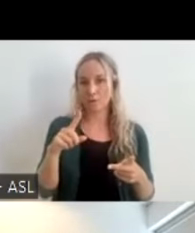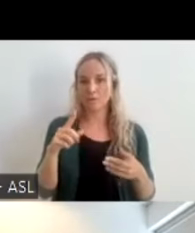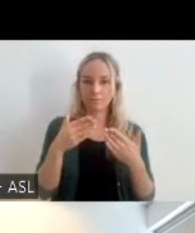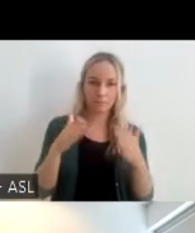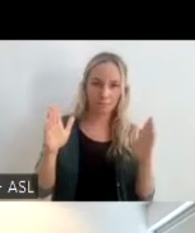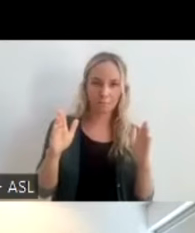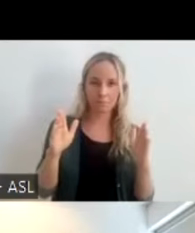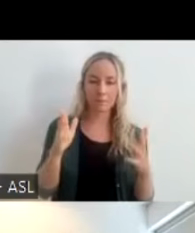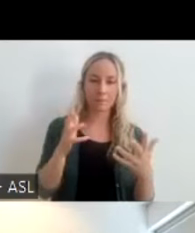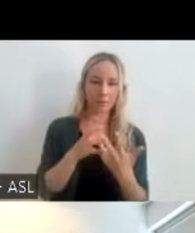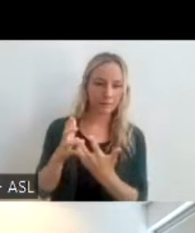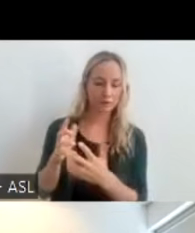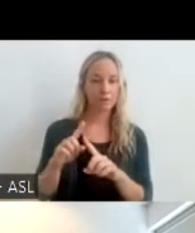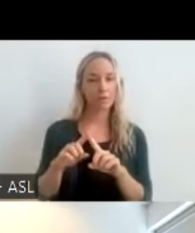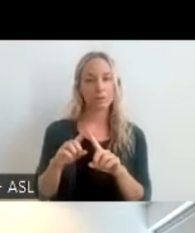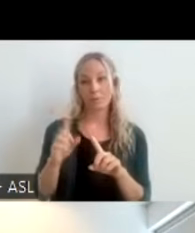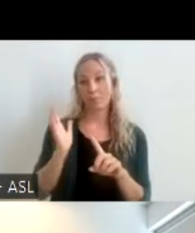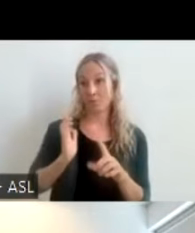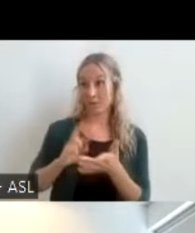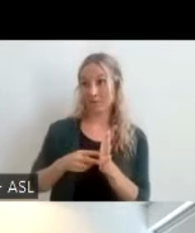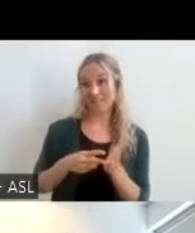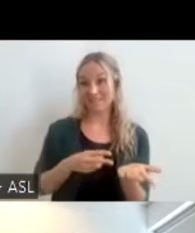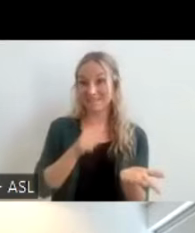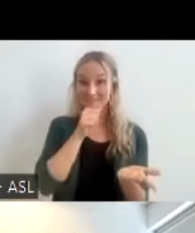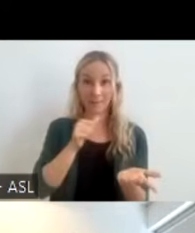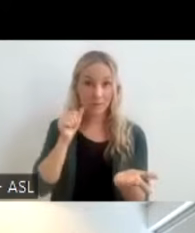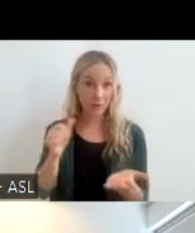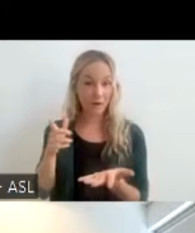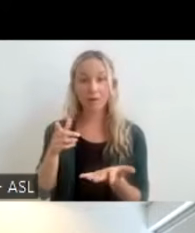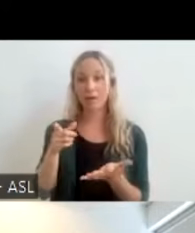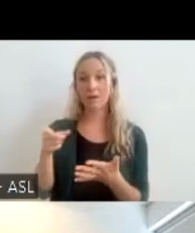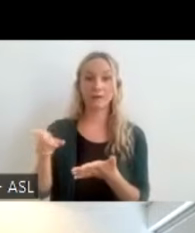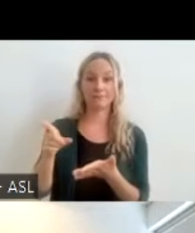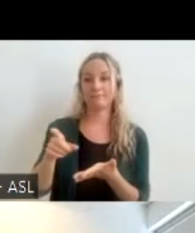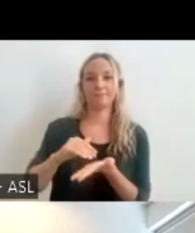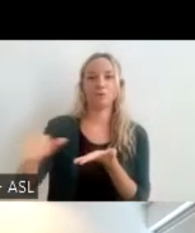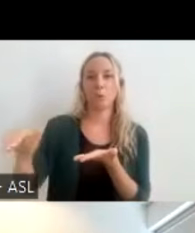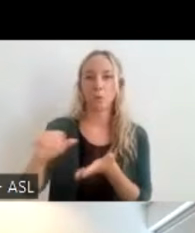guidance that's been issued and some of the case law that' s been established, we can cover websites as places of